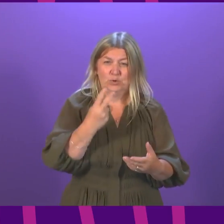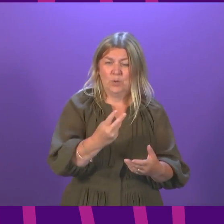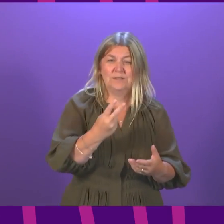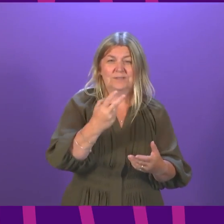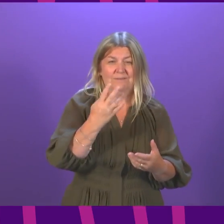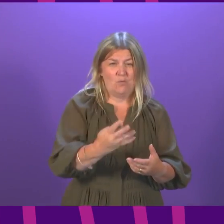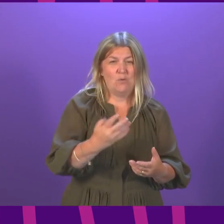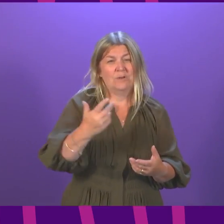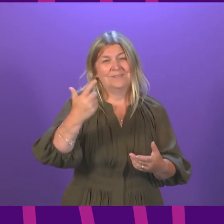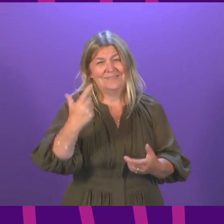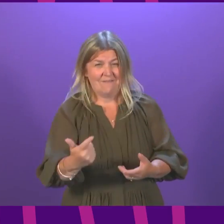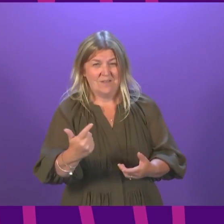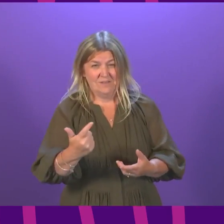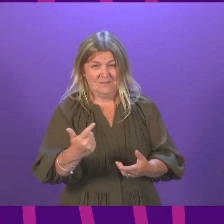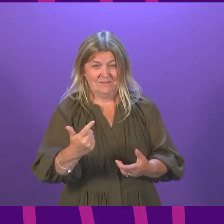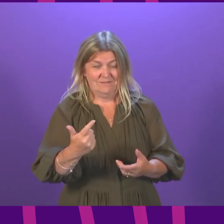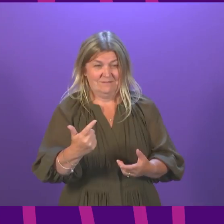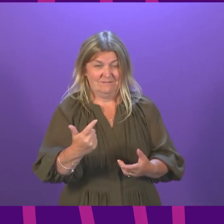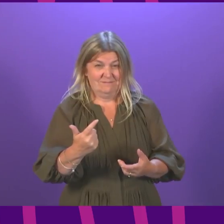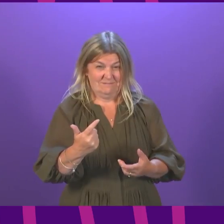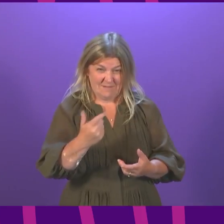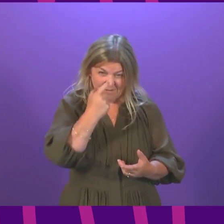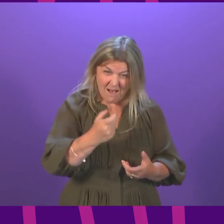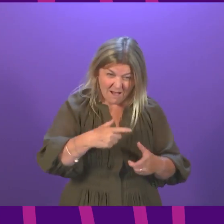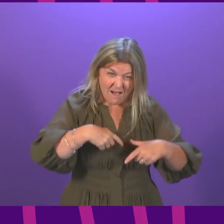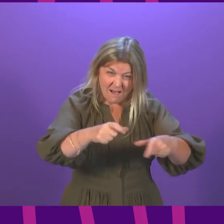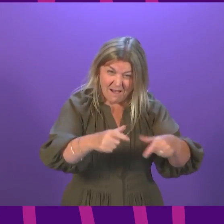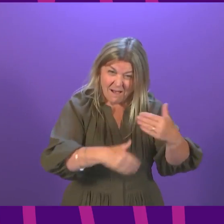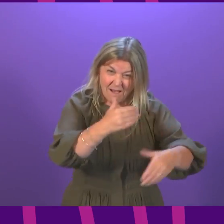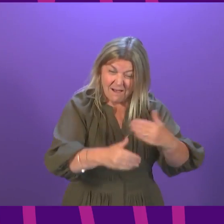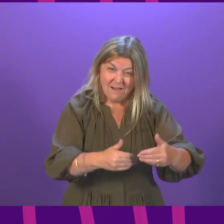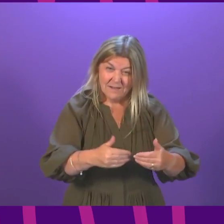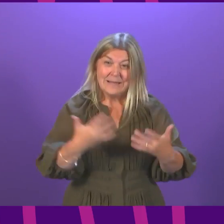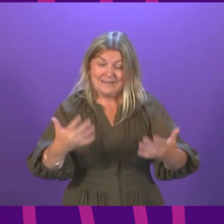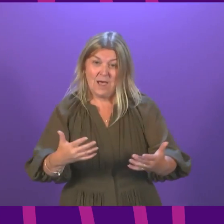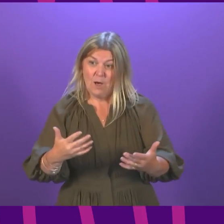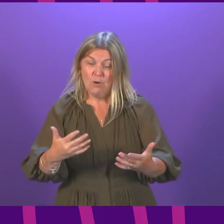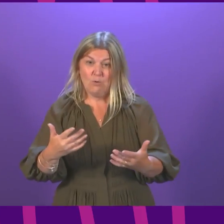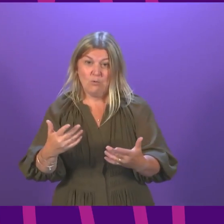four staff taking on that work on top of their existing jobs? That is what is happening to